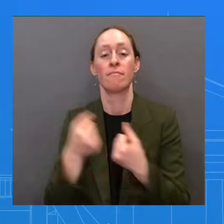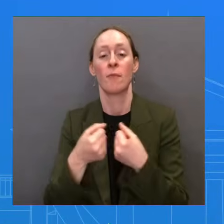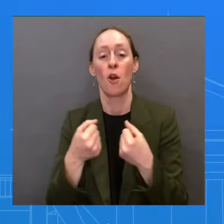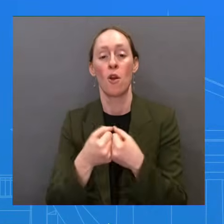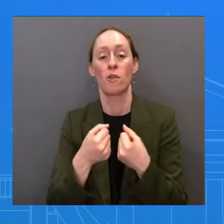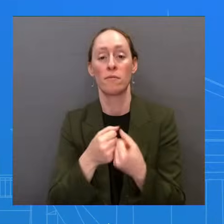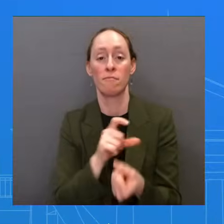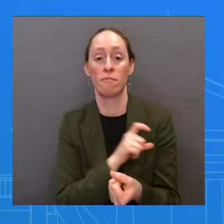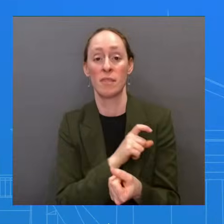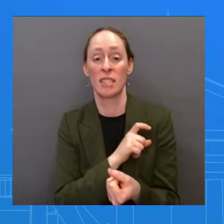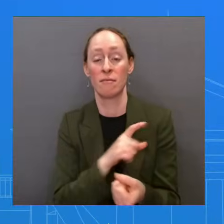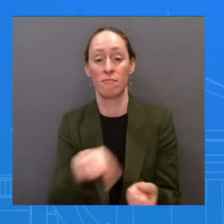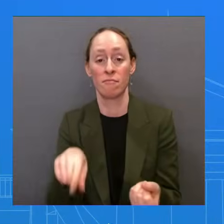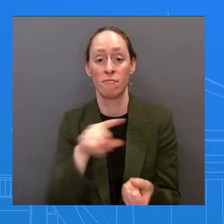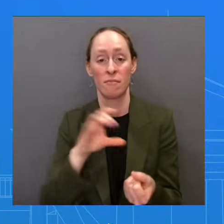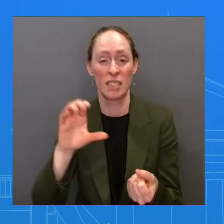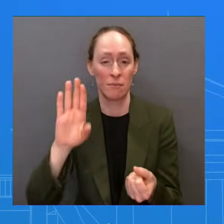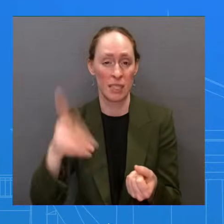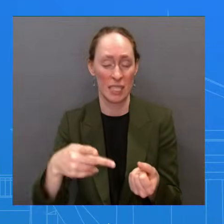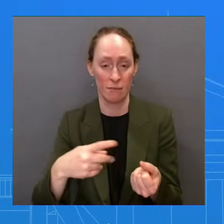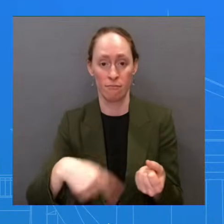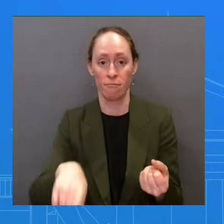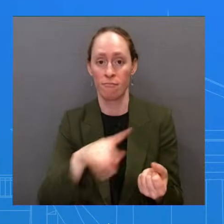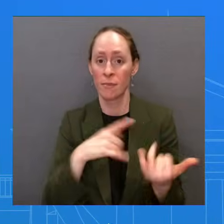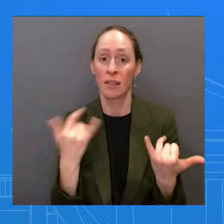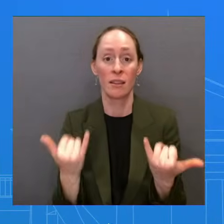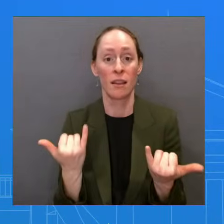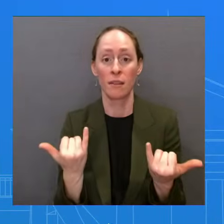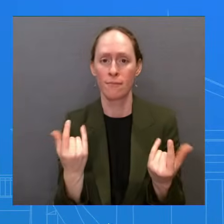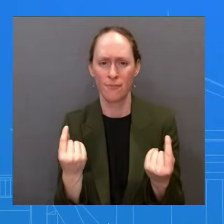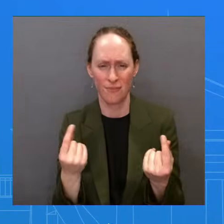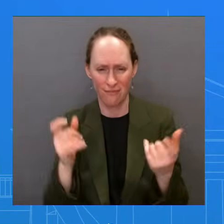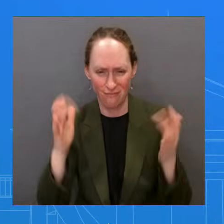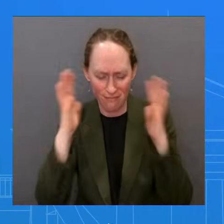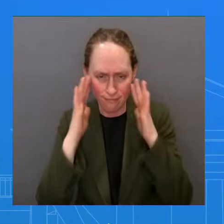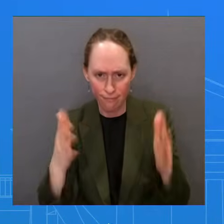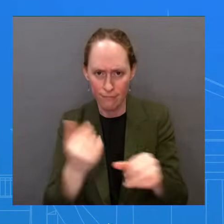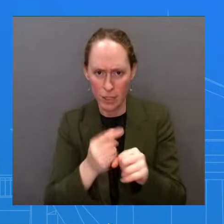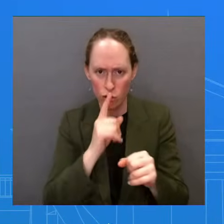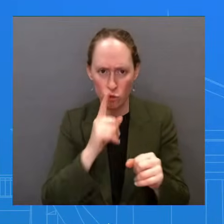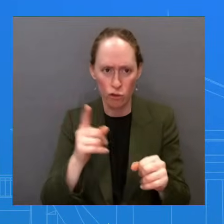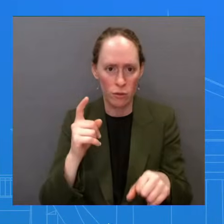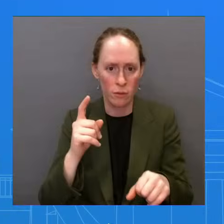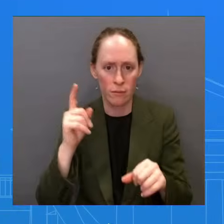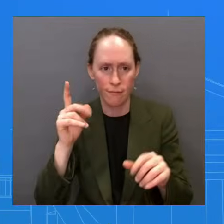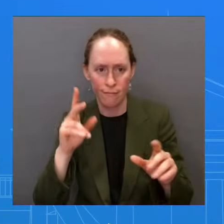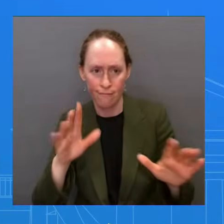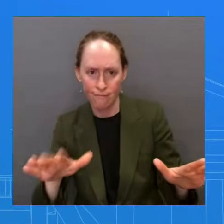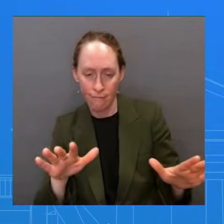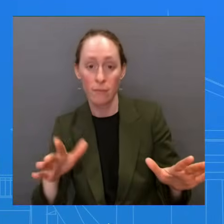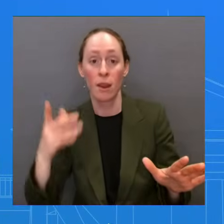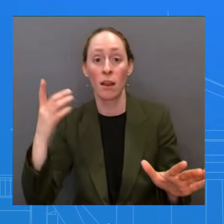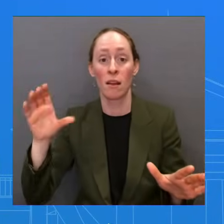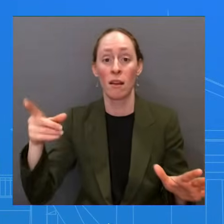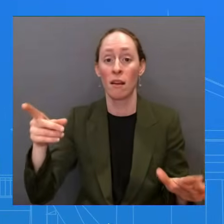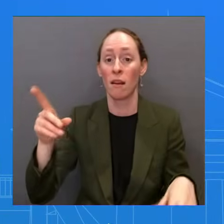They're not going to interact with migrants. Look, yes, we would love to be able to have more resources